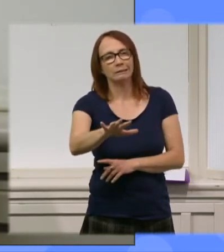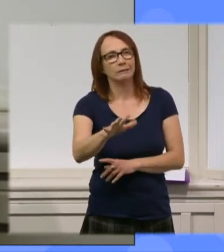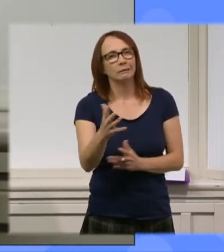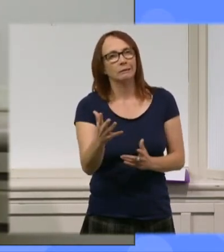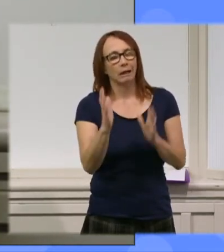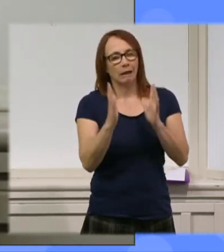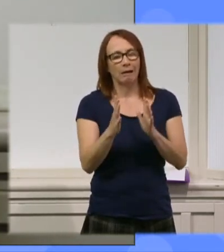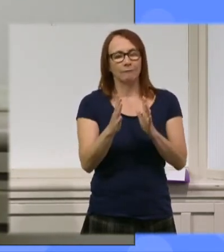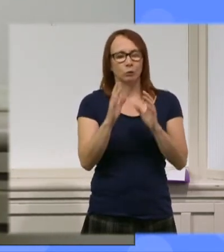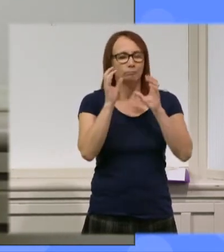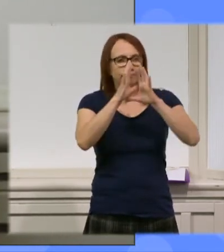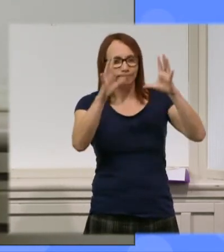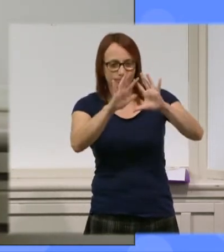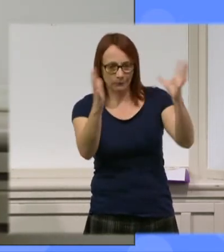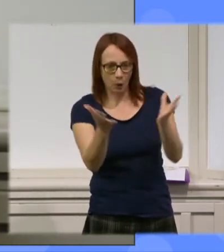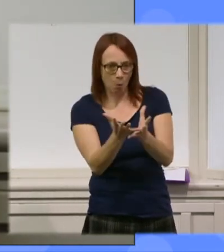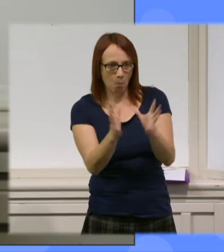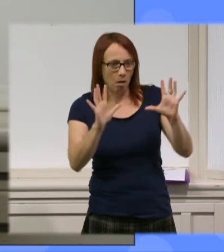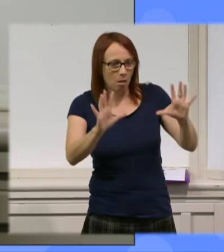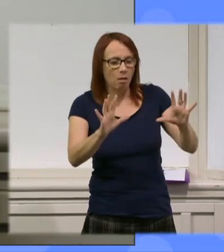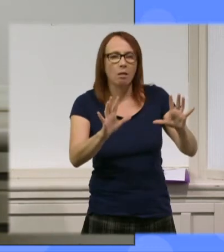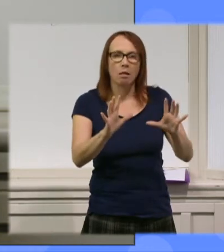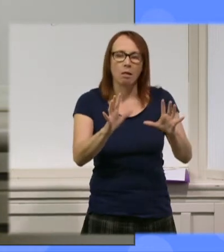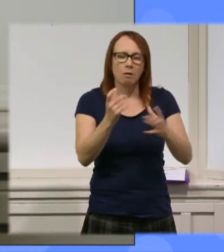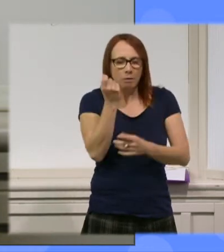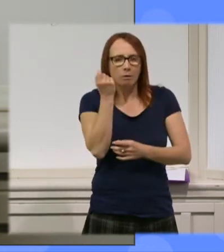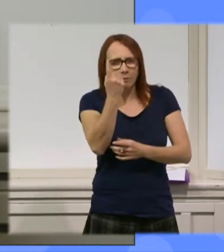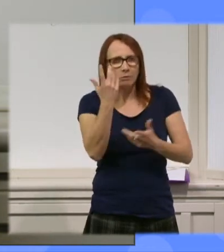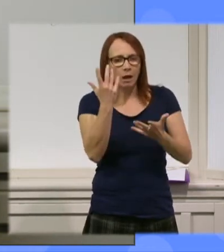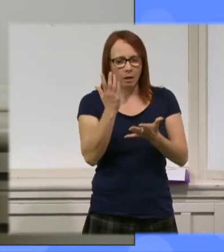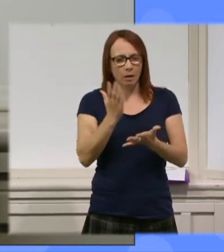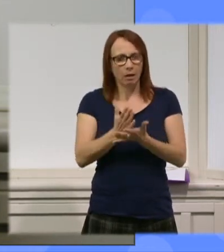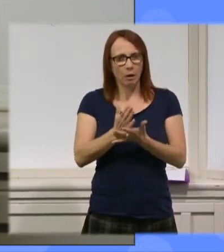internationalist outlook and it's about us understanding that we are citizens